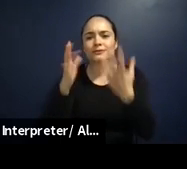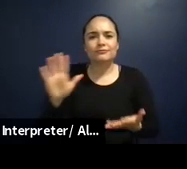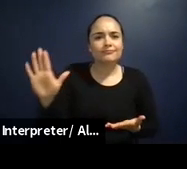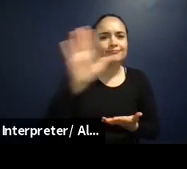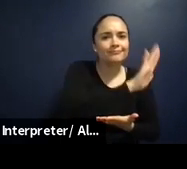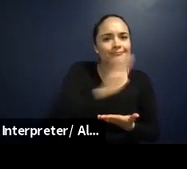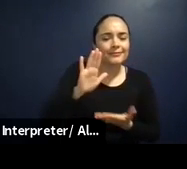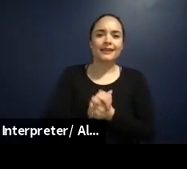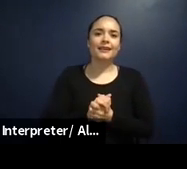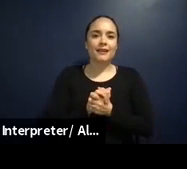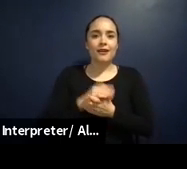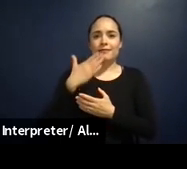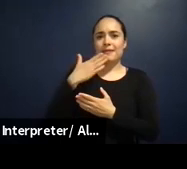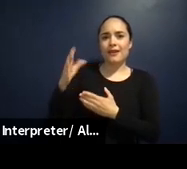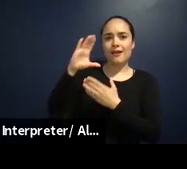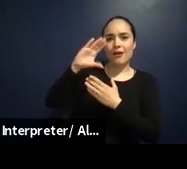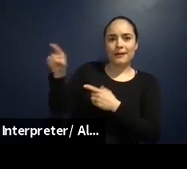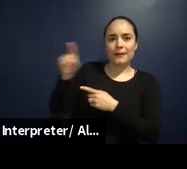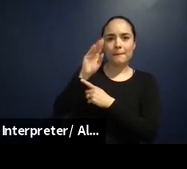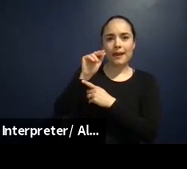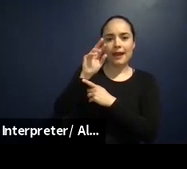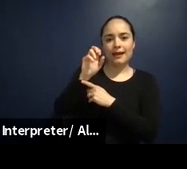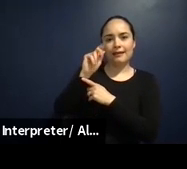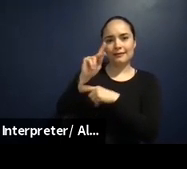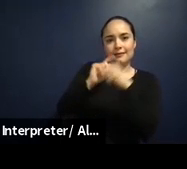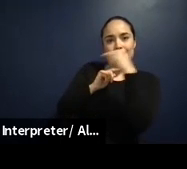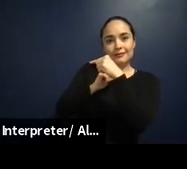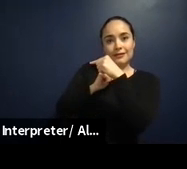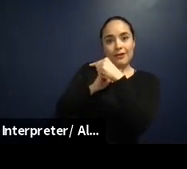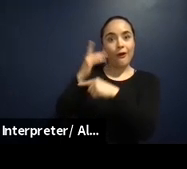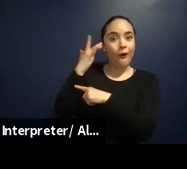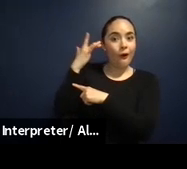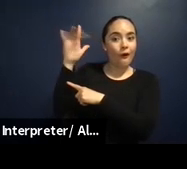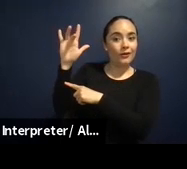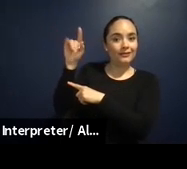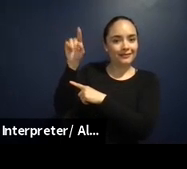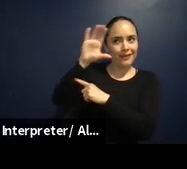sponsoring the Minecraft program so that we can do cool sessions with you like this. Thank